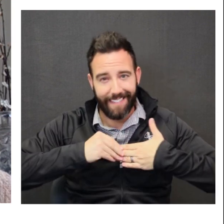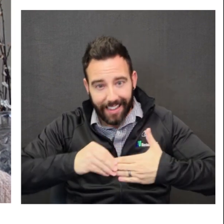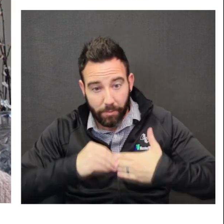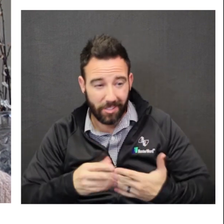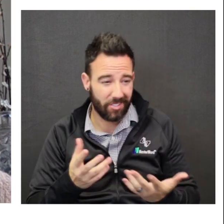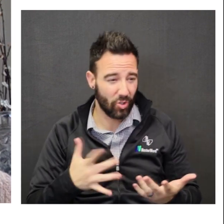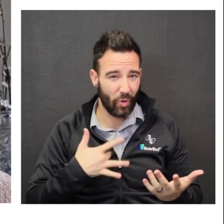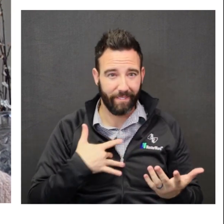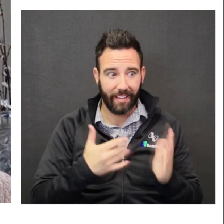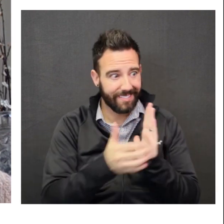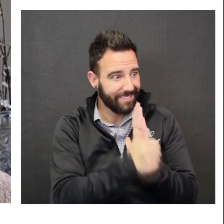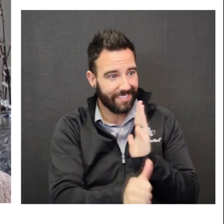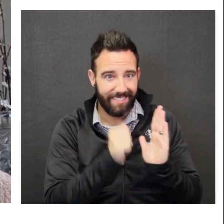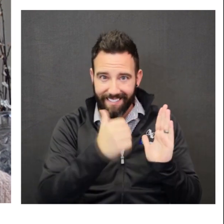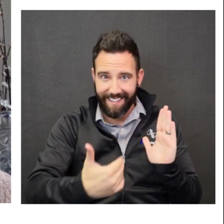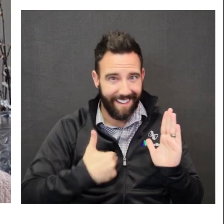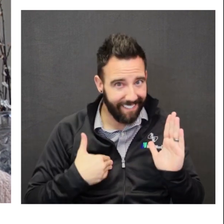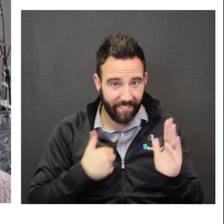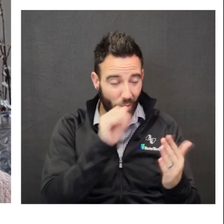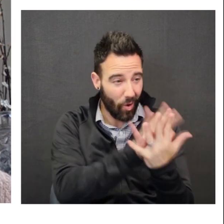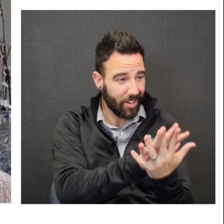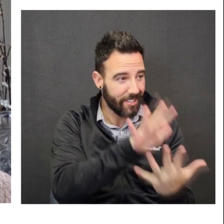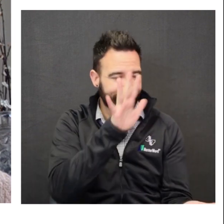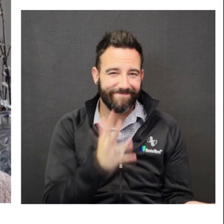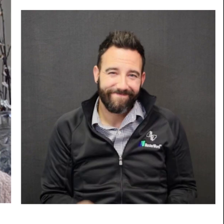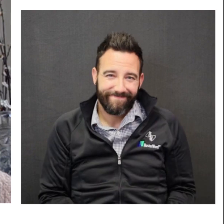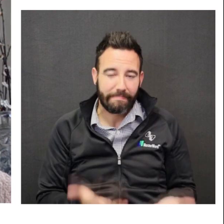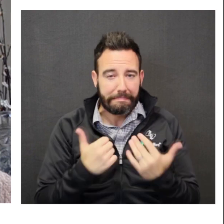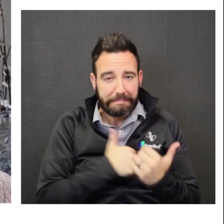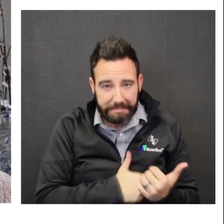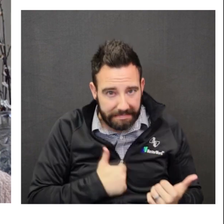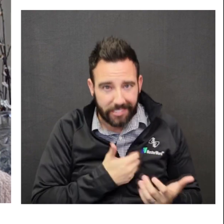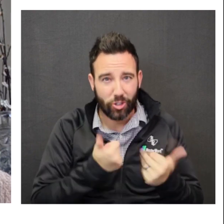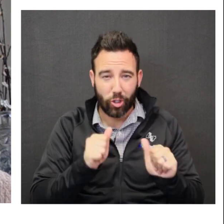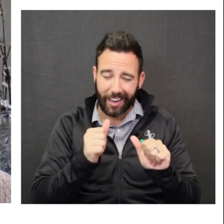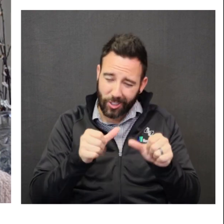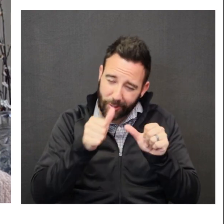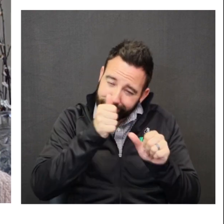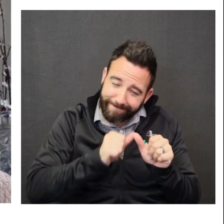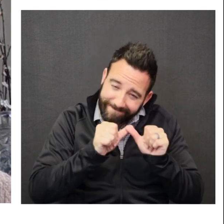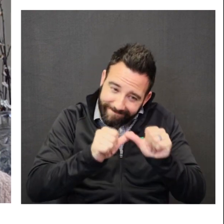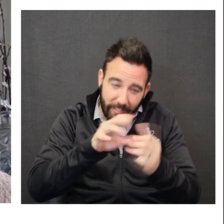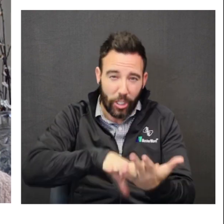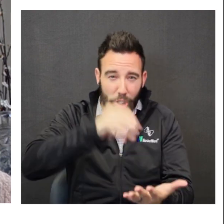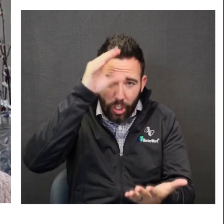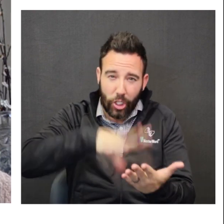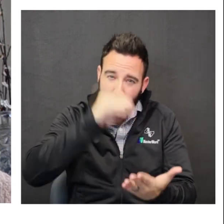new skill sets that we have to learn. Unfortunately, we just are at a point now in our field where if you don't you